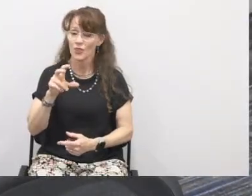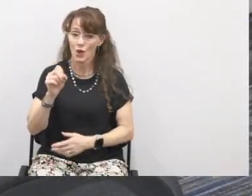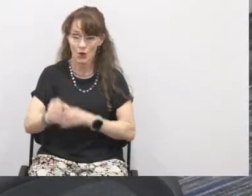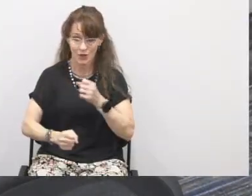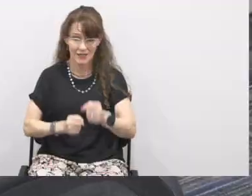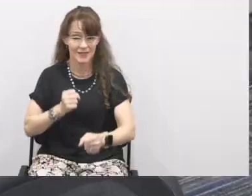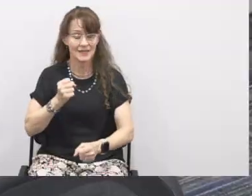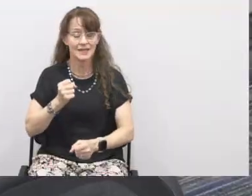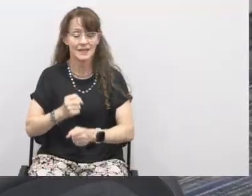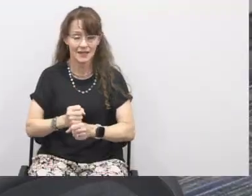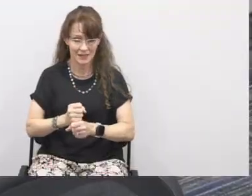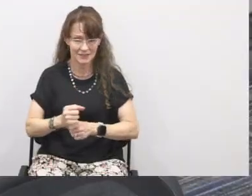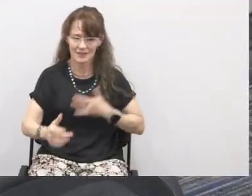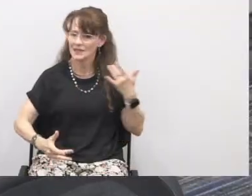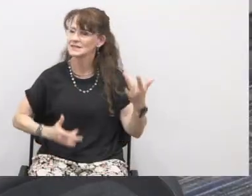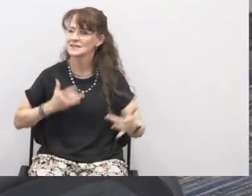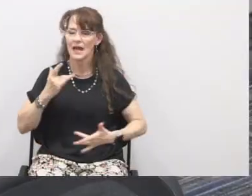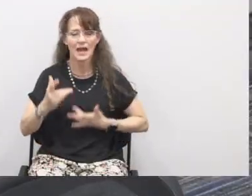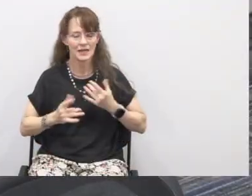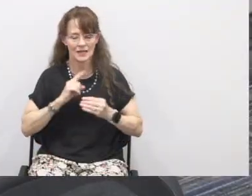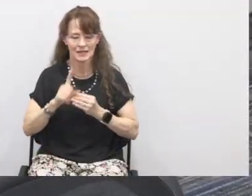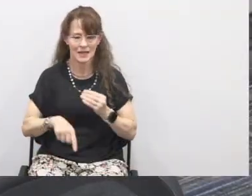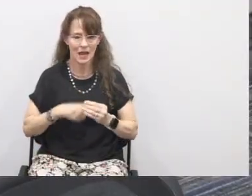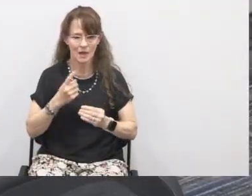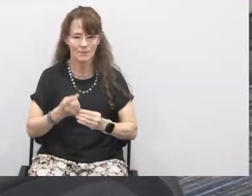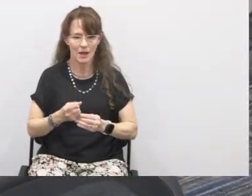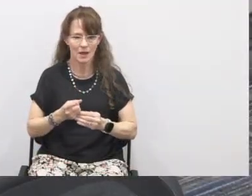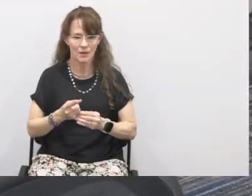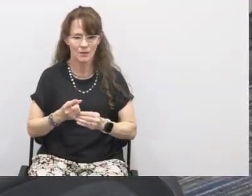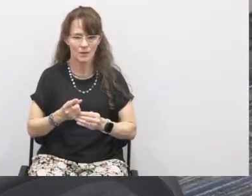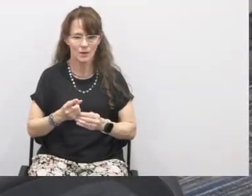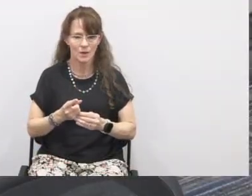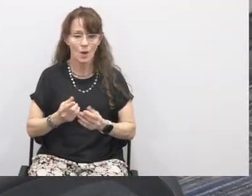and I'm excited about where we've been and where we are going.